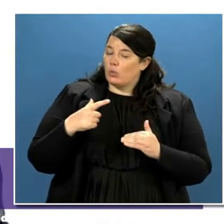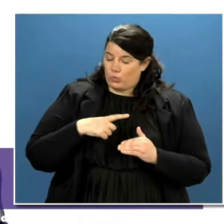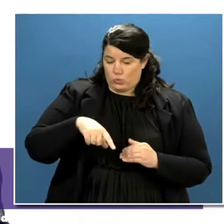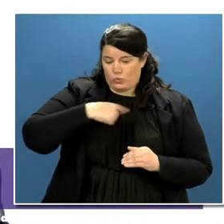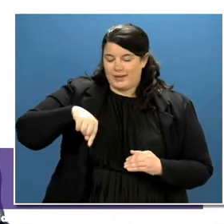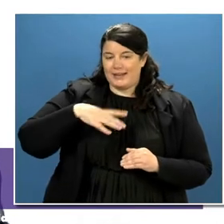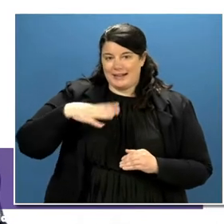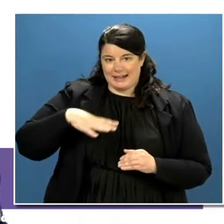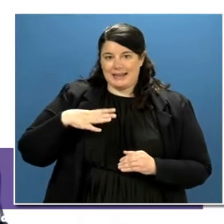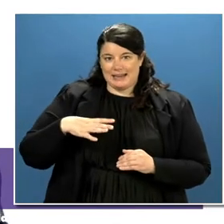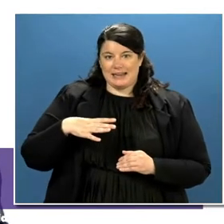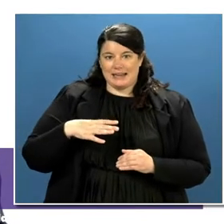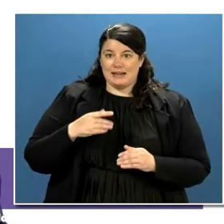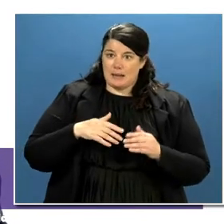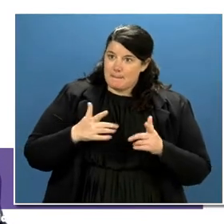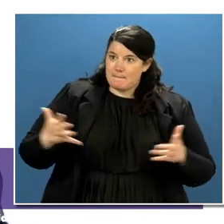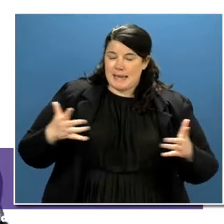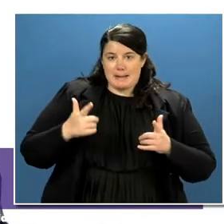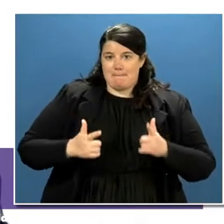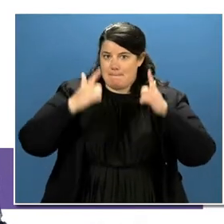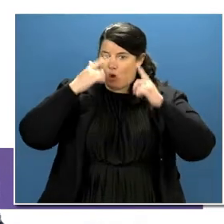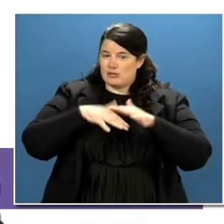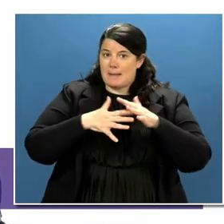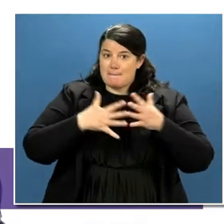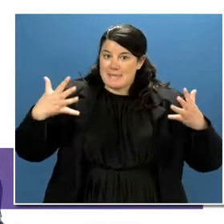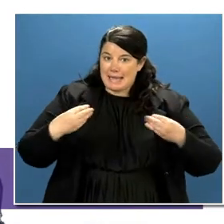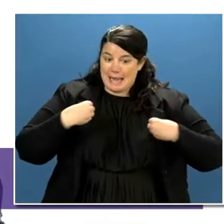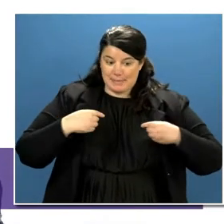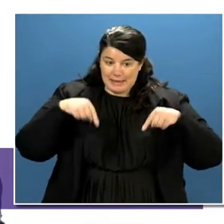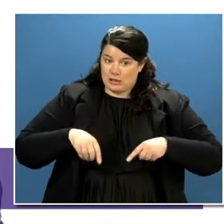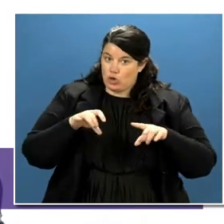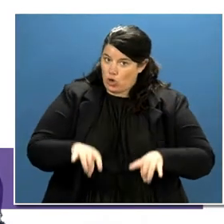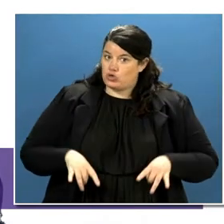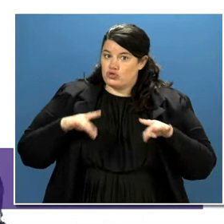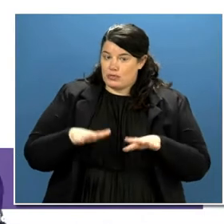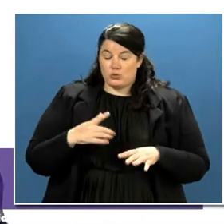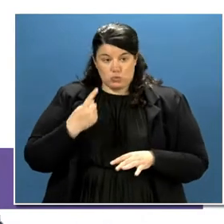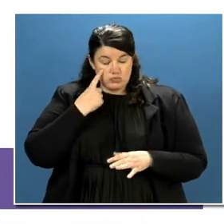boardrooms and the Chief Executives of Australia to see disability as the